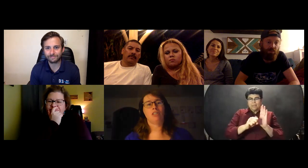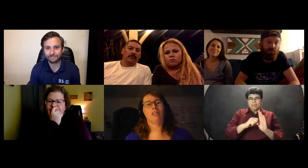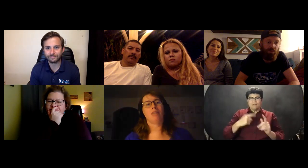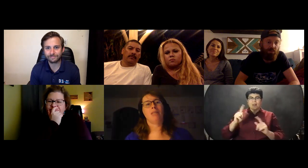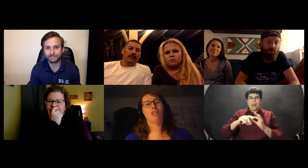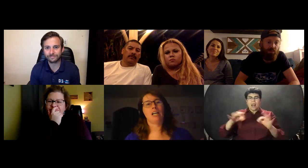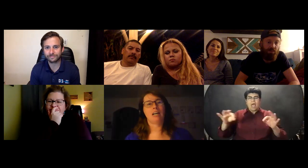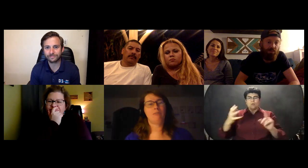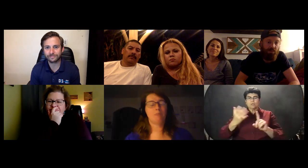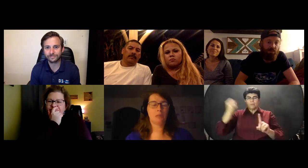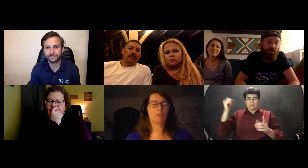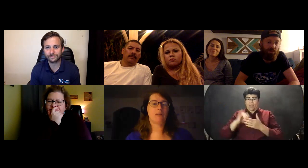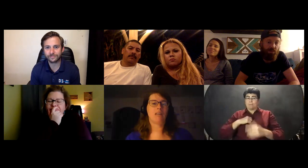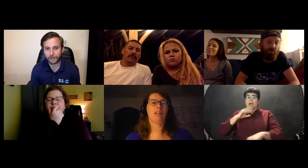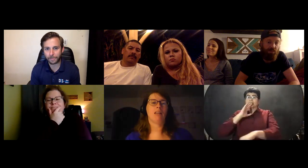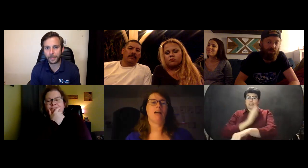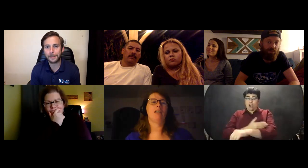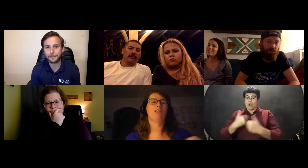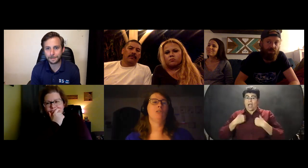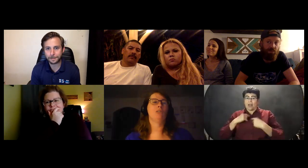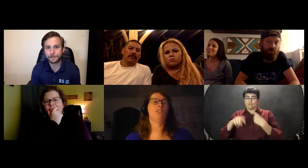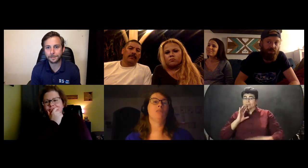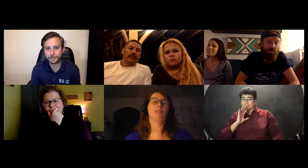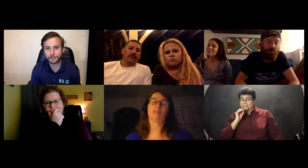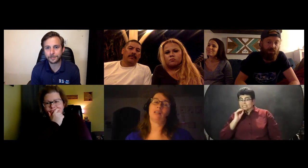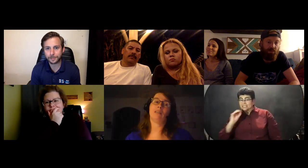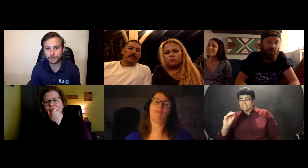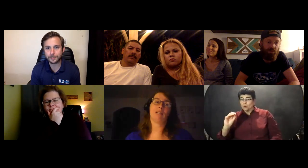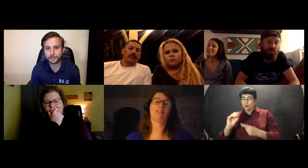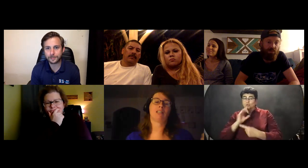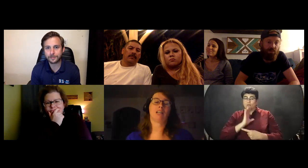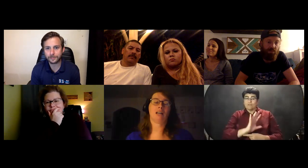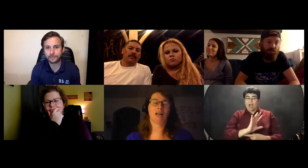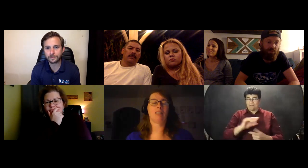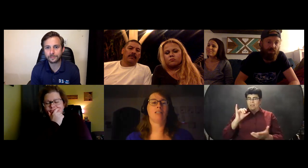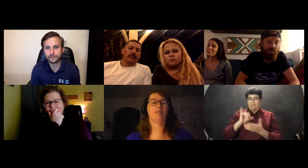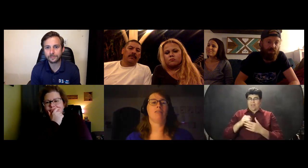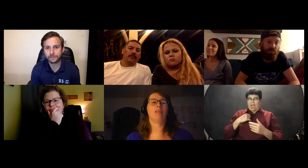that my daughter had from zero to five and that is a huge deal because that affects the